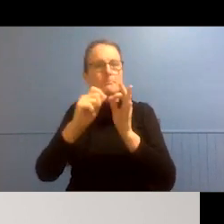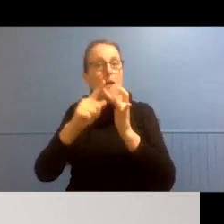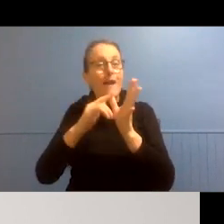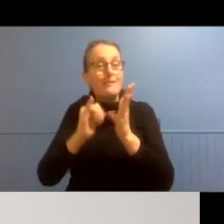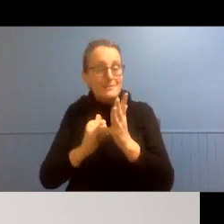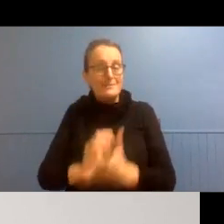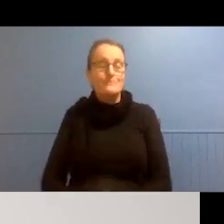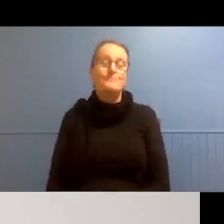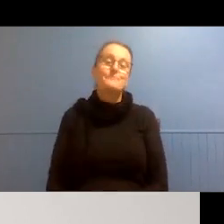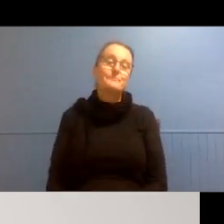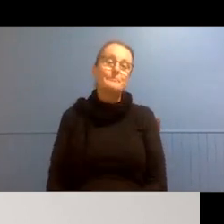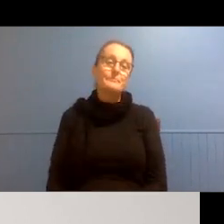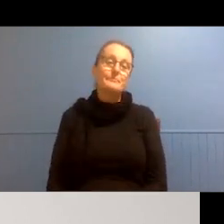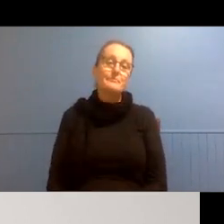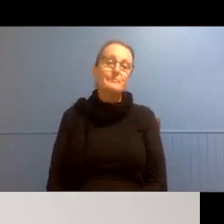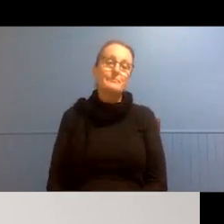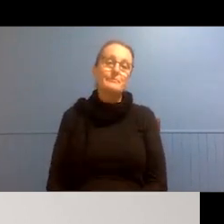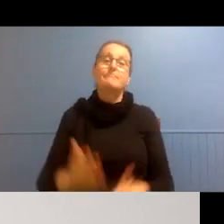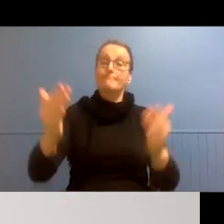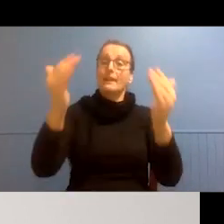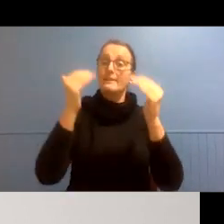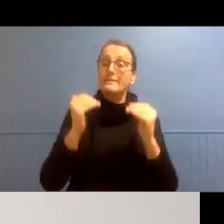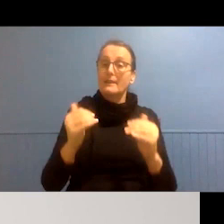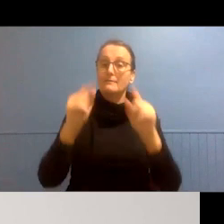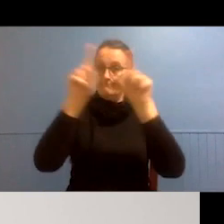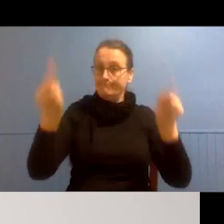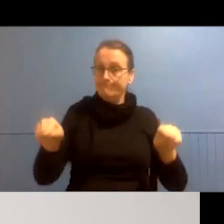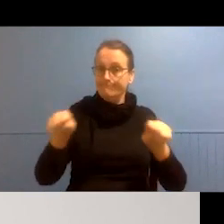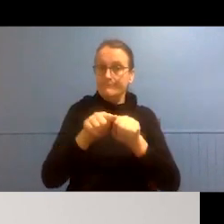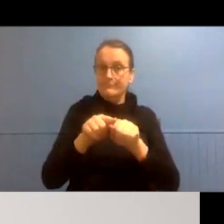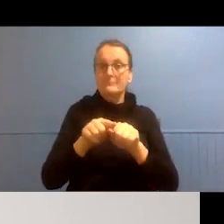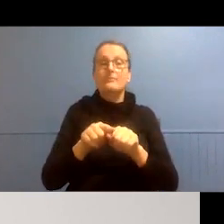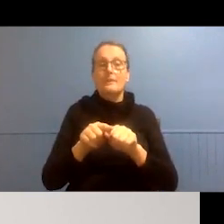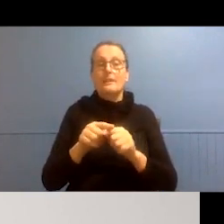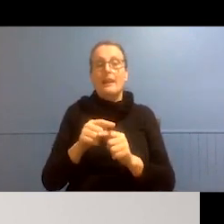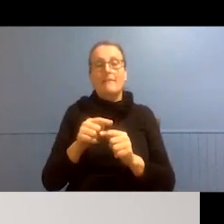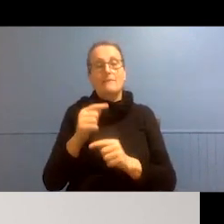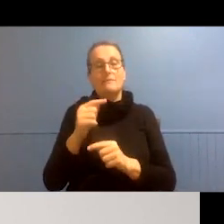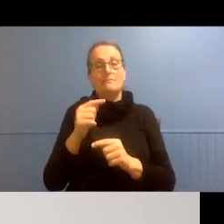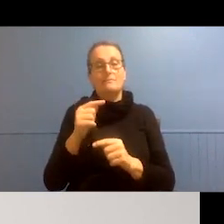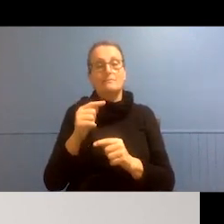On this next slide, there are two purple